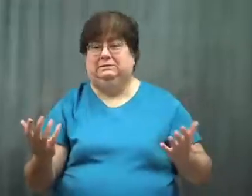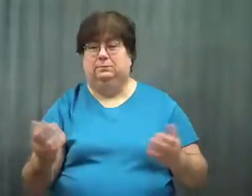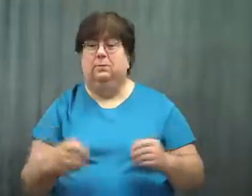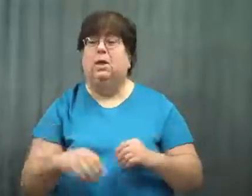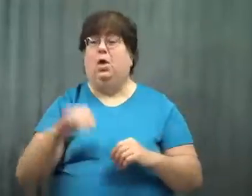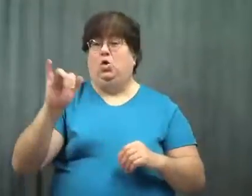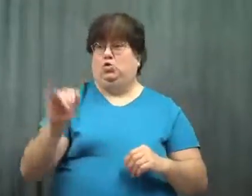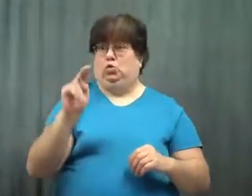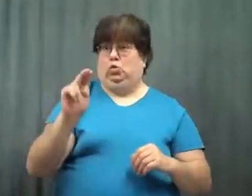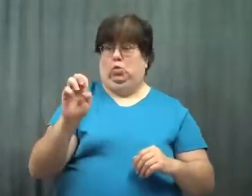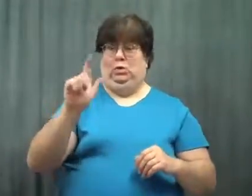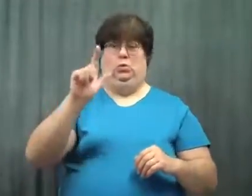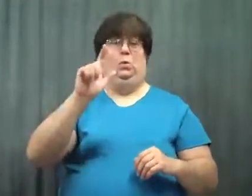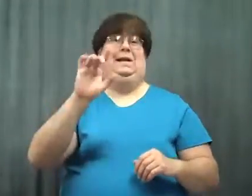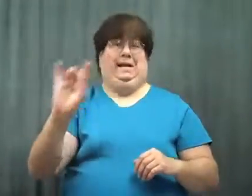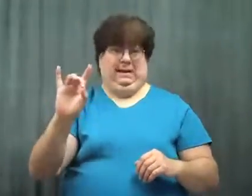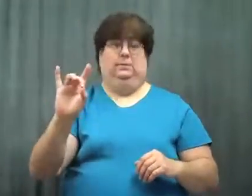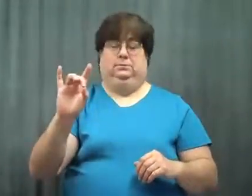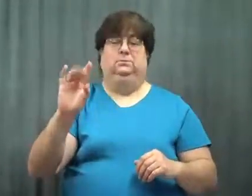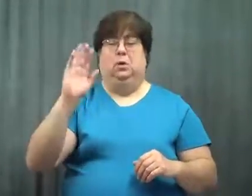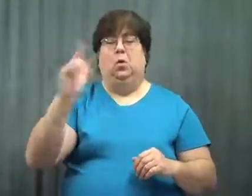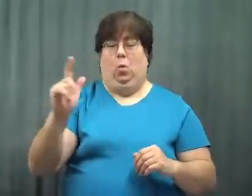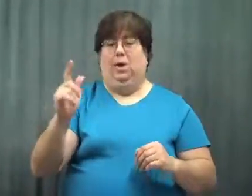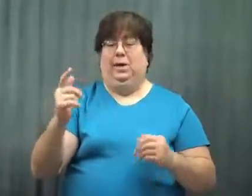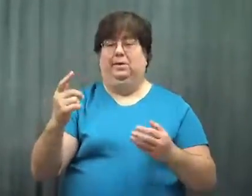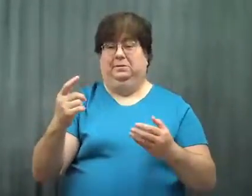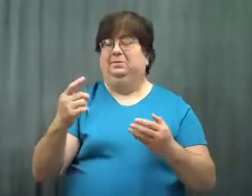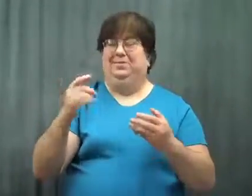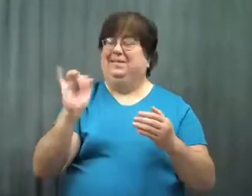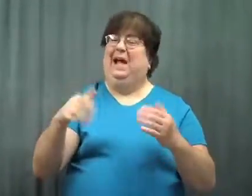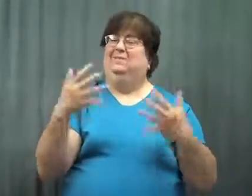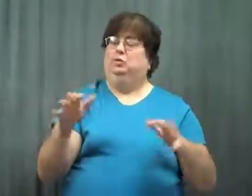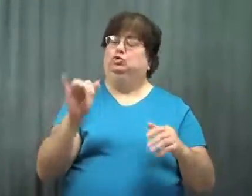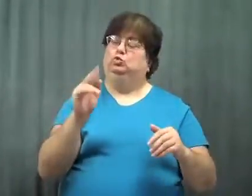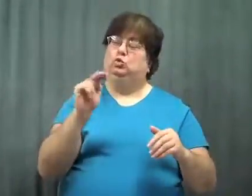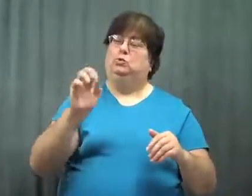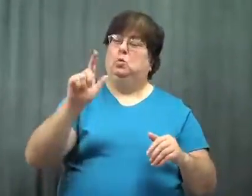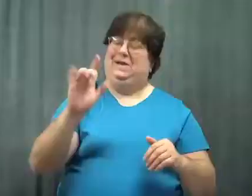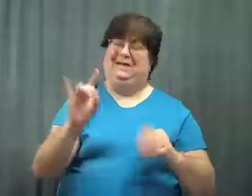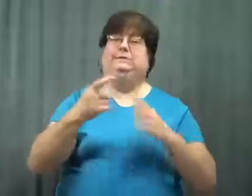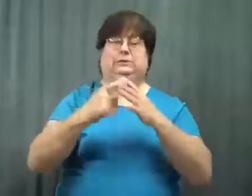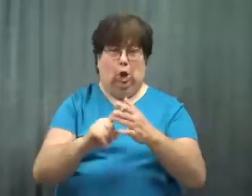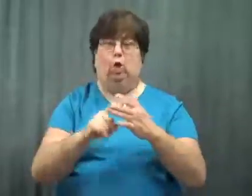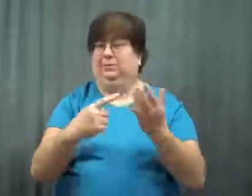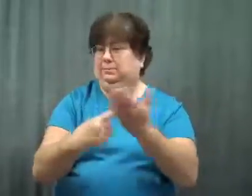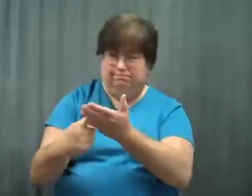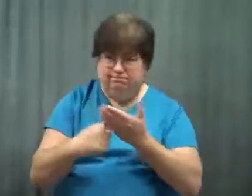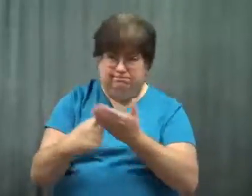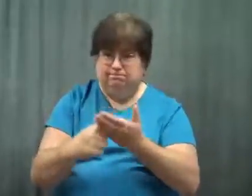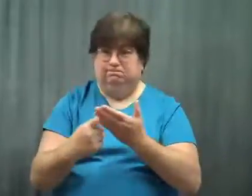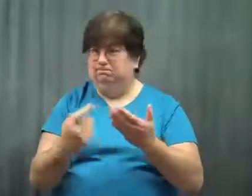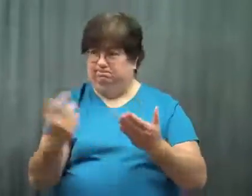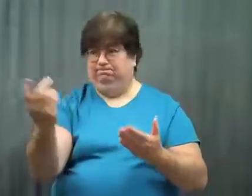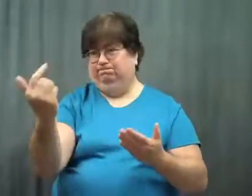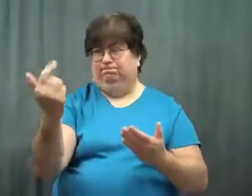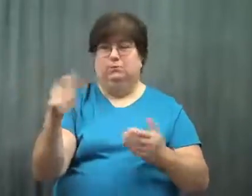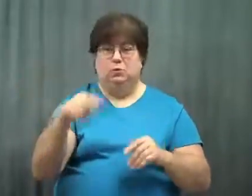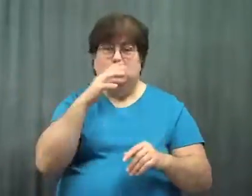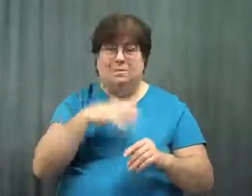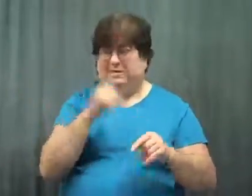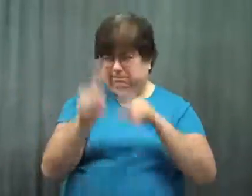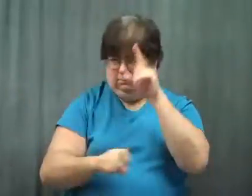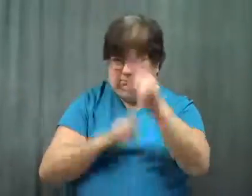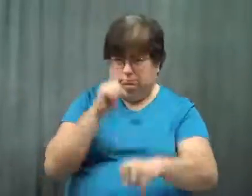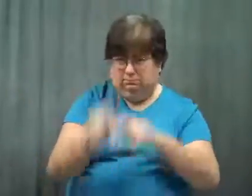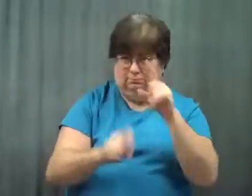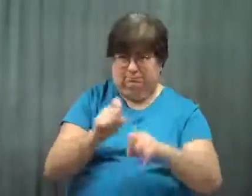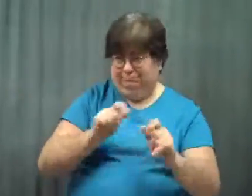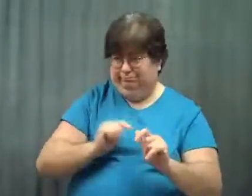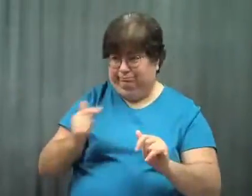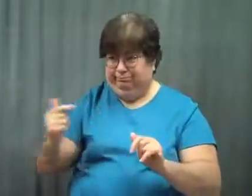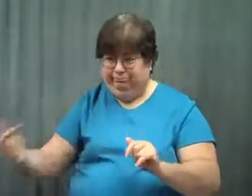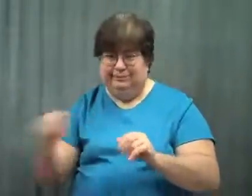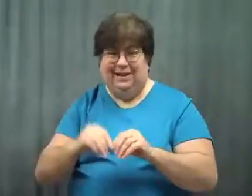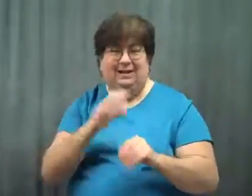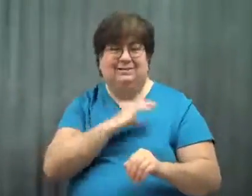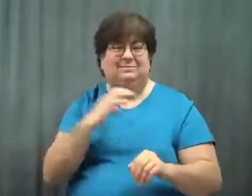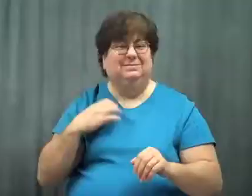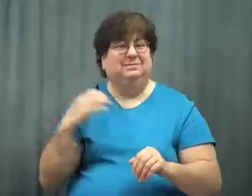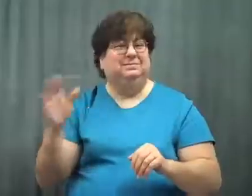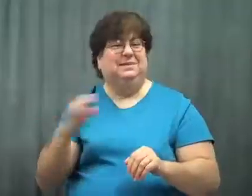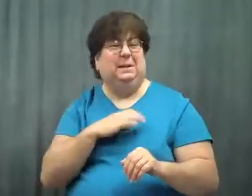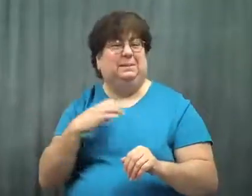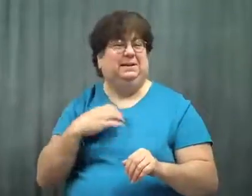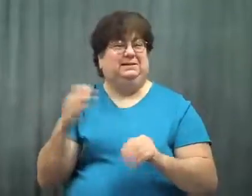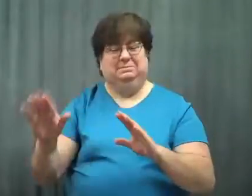The committee started discussing it on June 28, and started interviewing her.